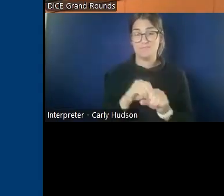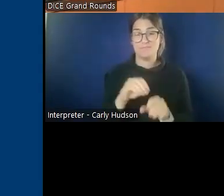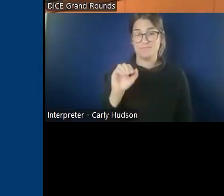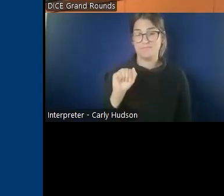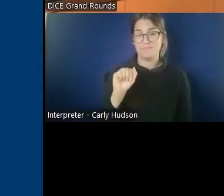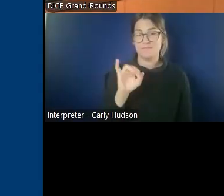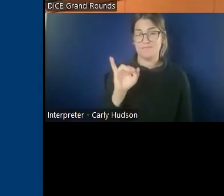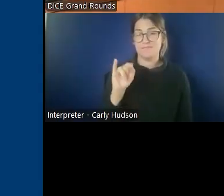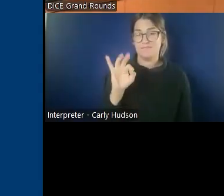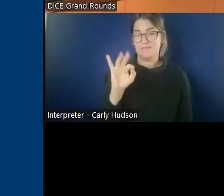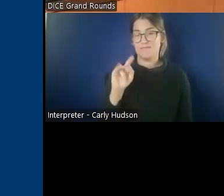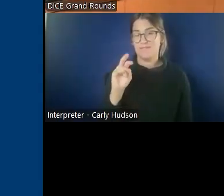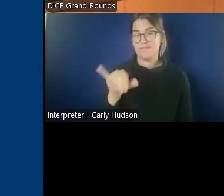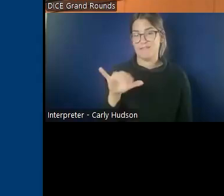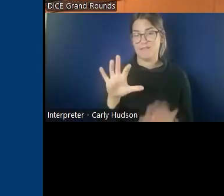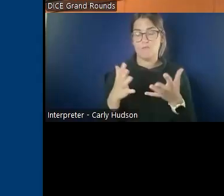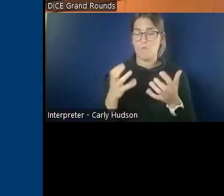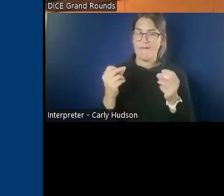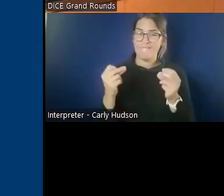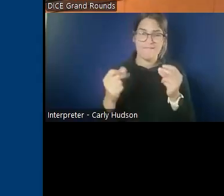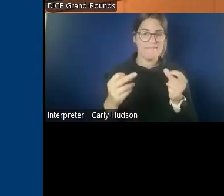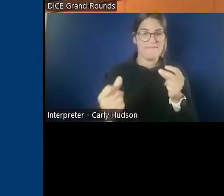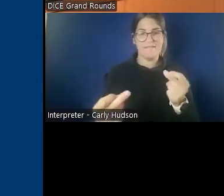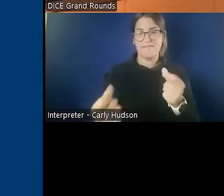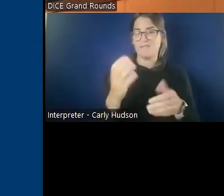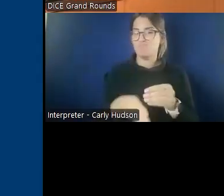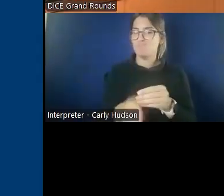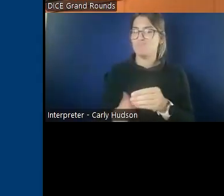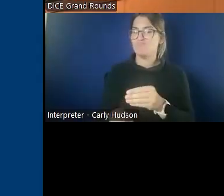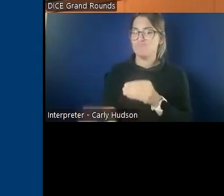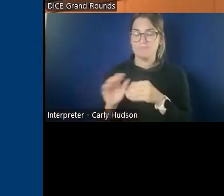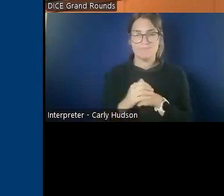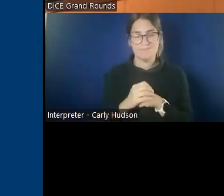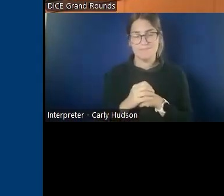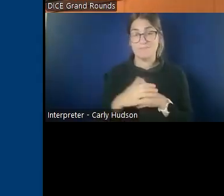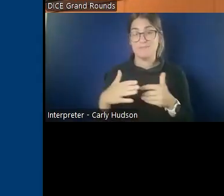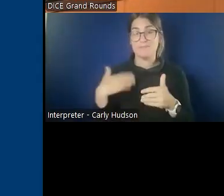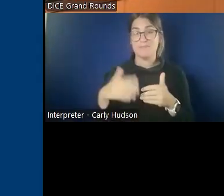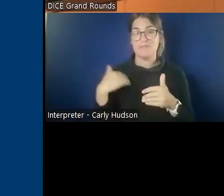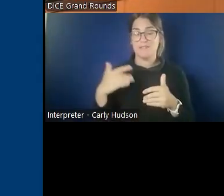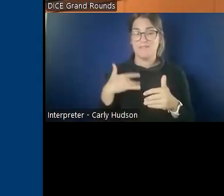want things to go fast to get things done and it's very easy to get yourself burnt out doing